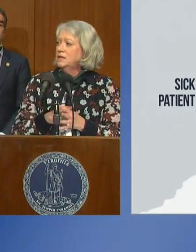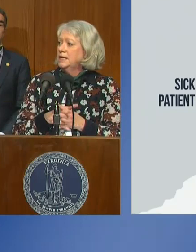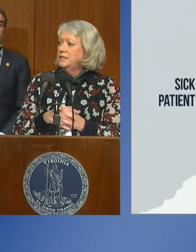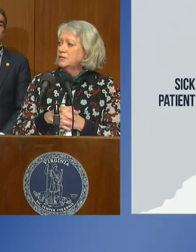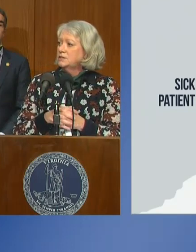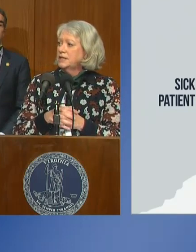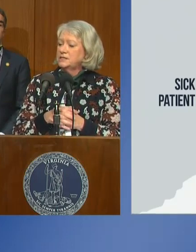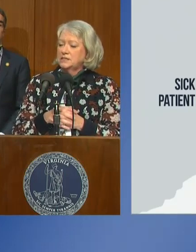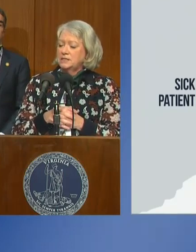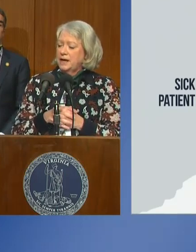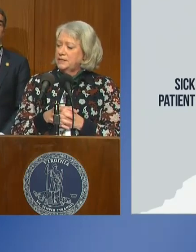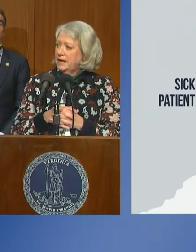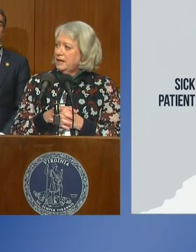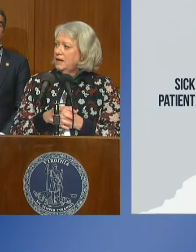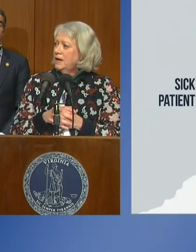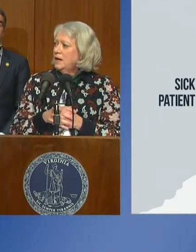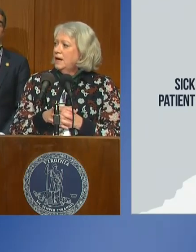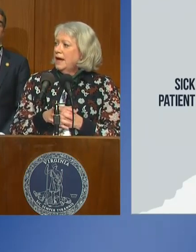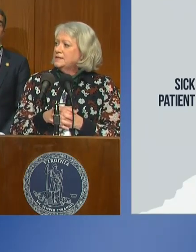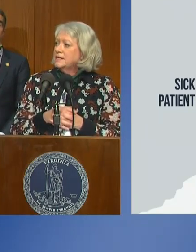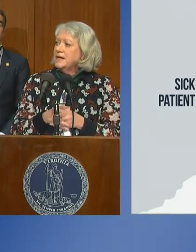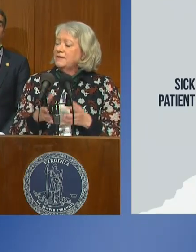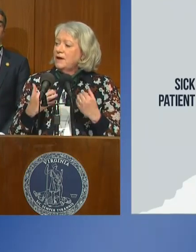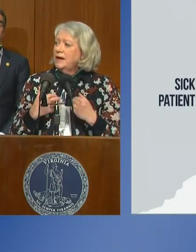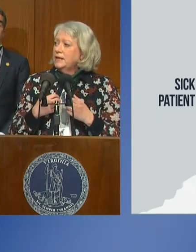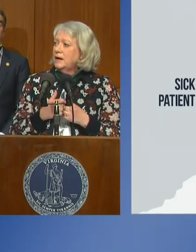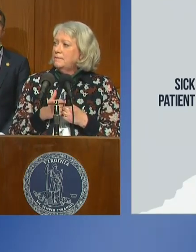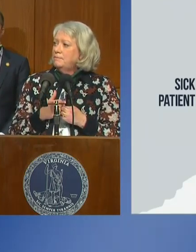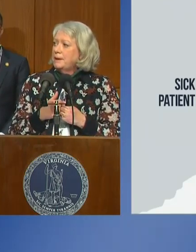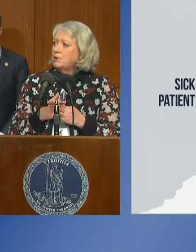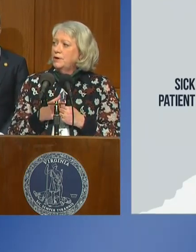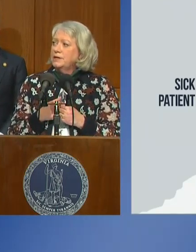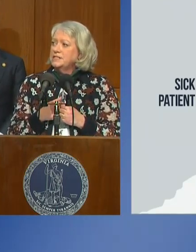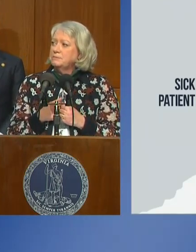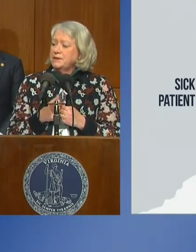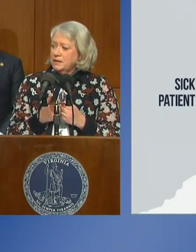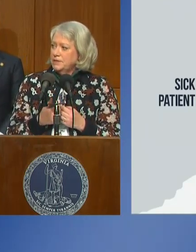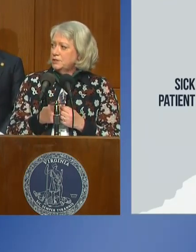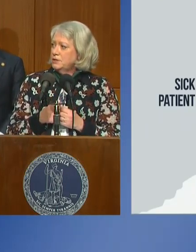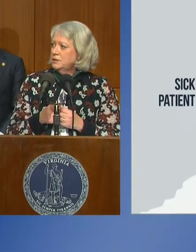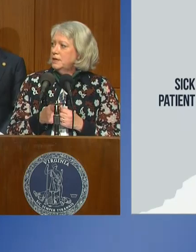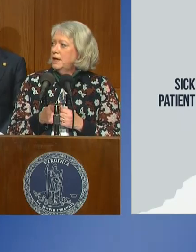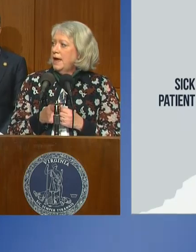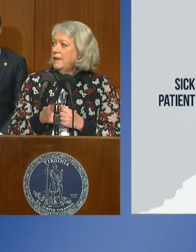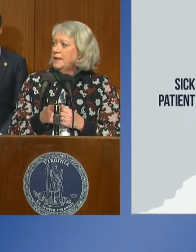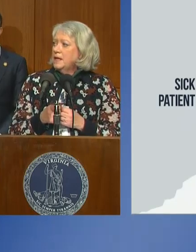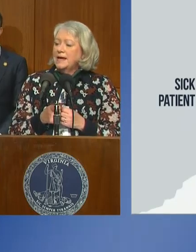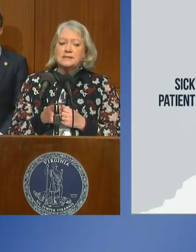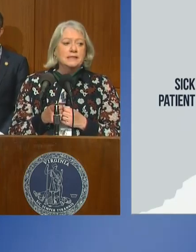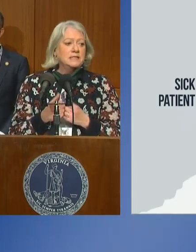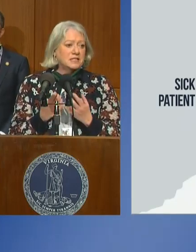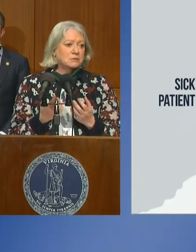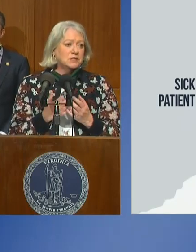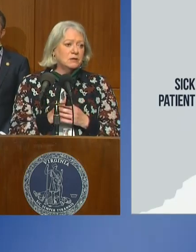TESTING. TO THE STATE AFTER THREE HUNDRED TO THREE THOUSAND. ADDITIONAL TEST THAT